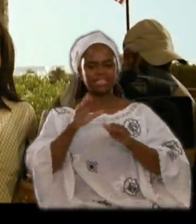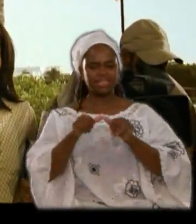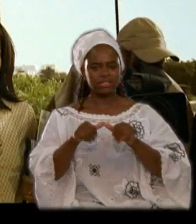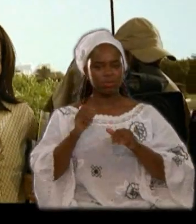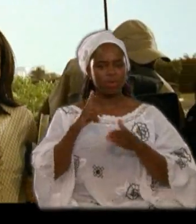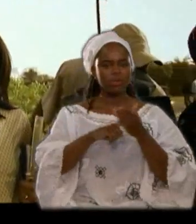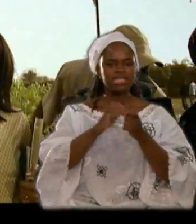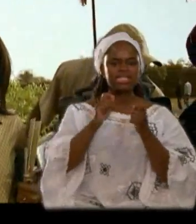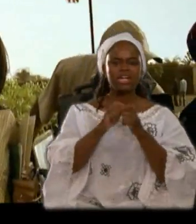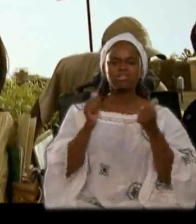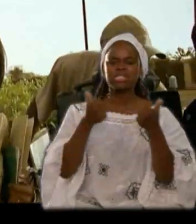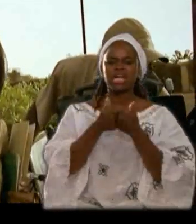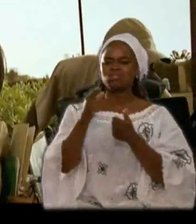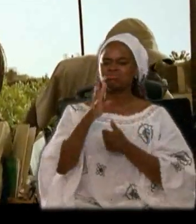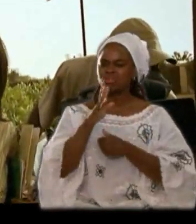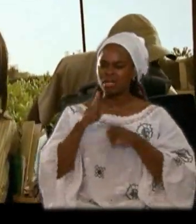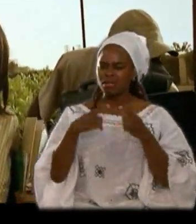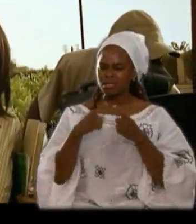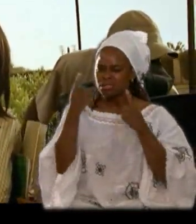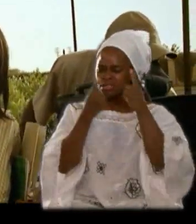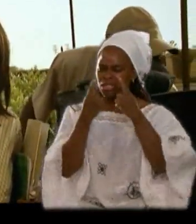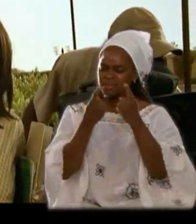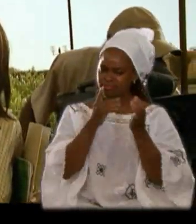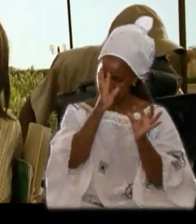Well, what exactly are the challenges you referred to concerning fidelity?